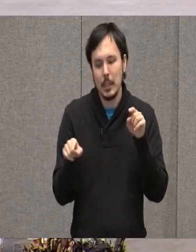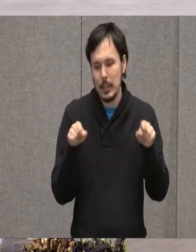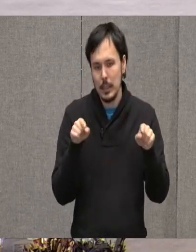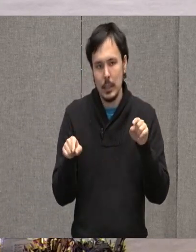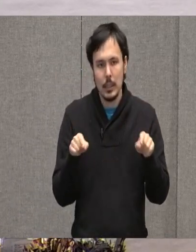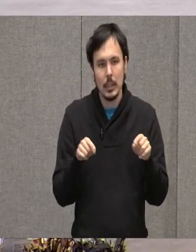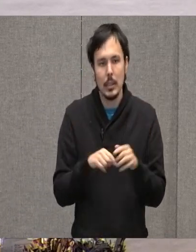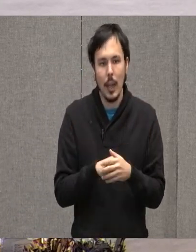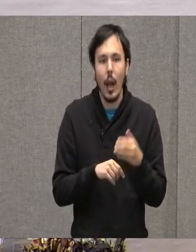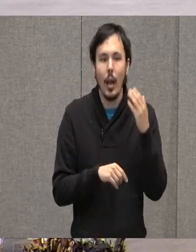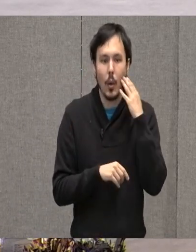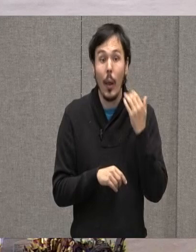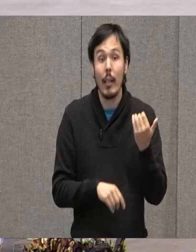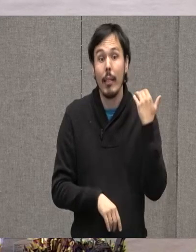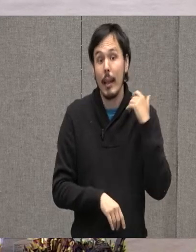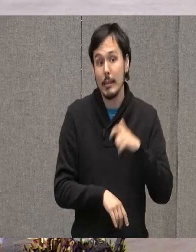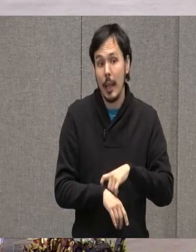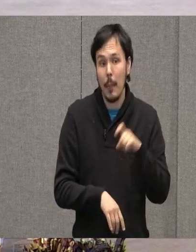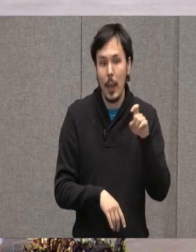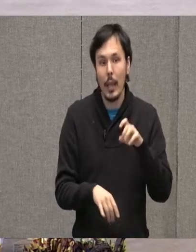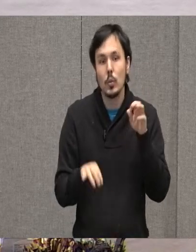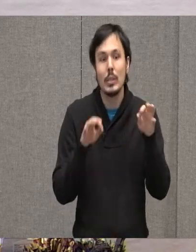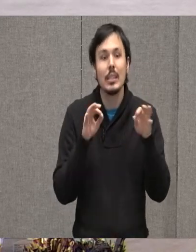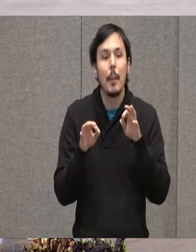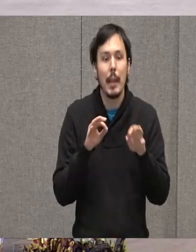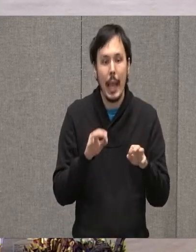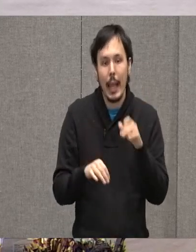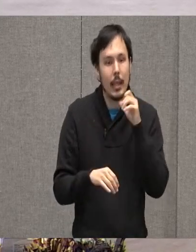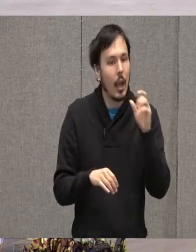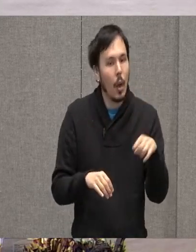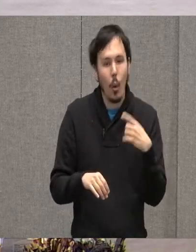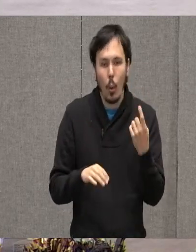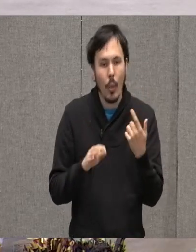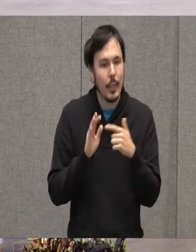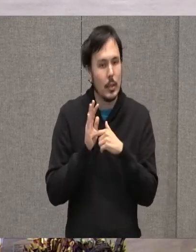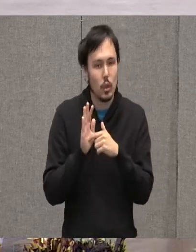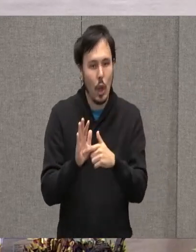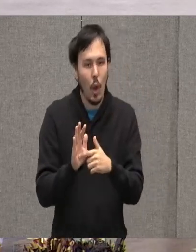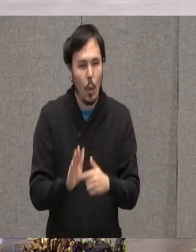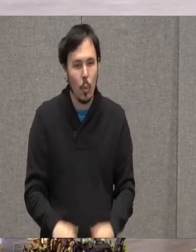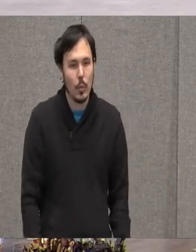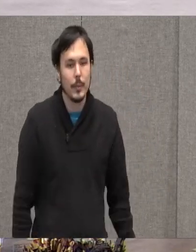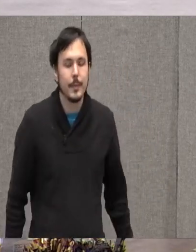because I know that last time we had to explain not just show, okay.